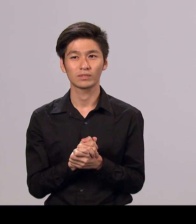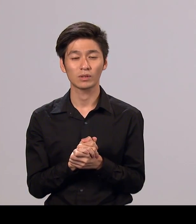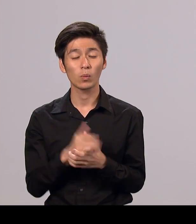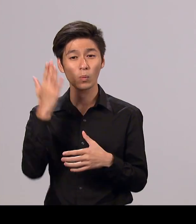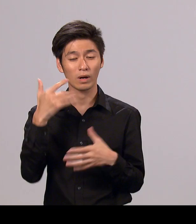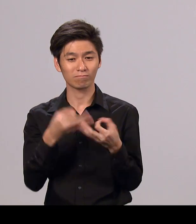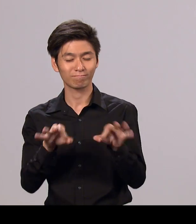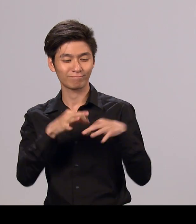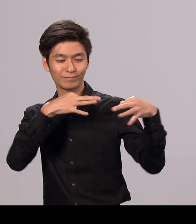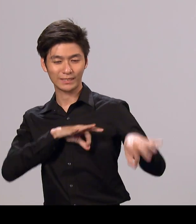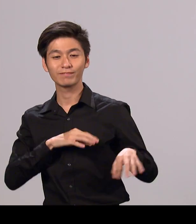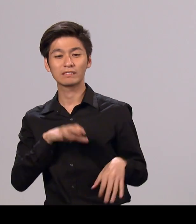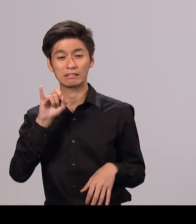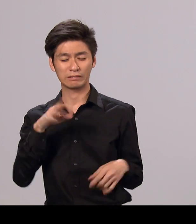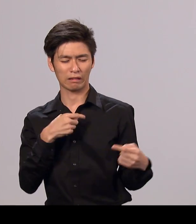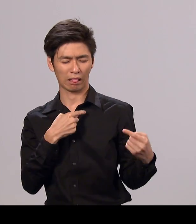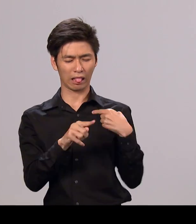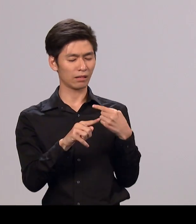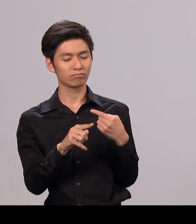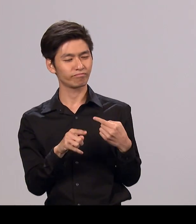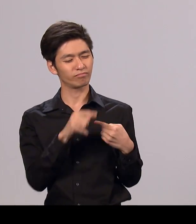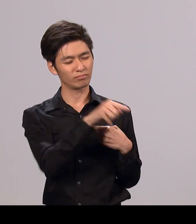If they are disrupted, both sides lose.